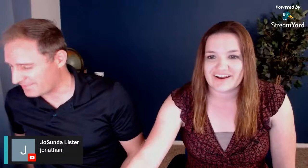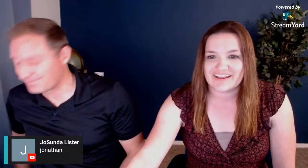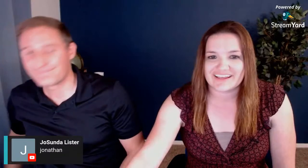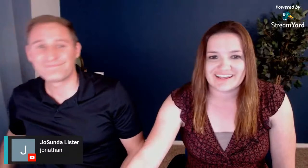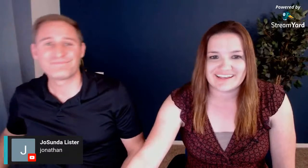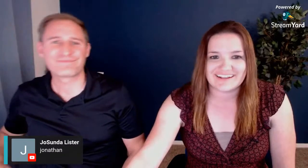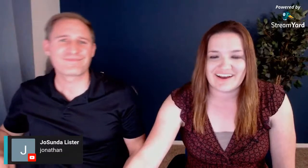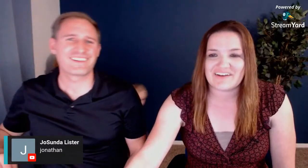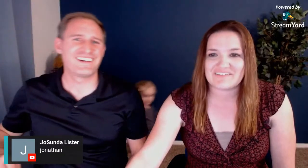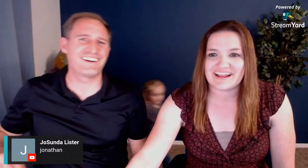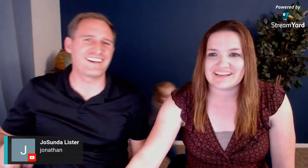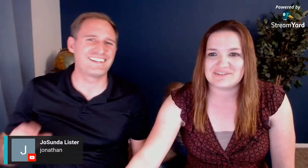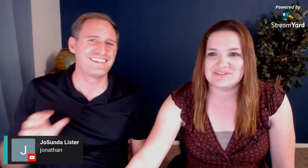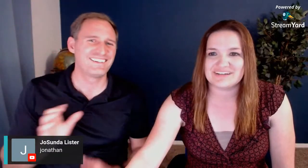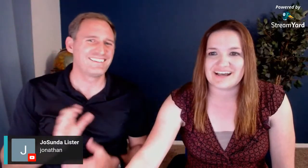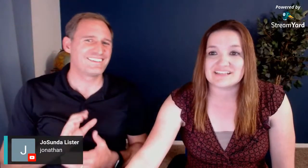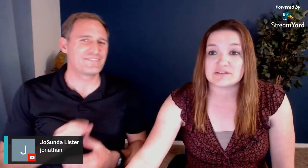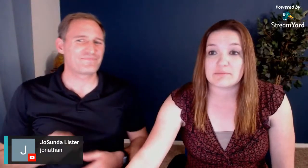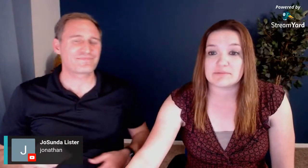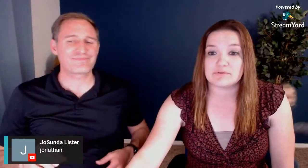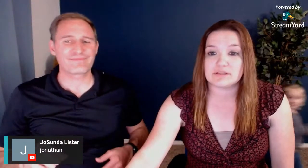very good all right cool guys so i'm gonna put